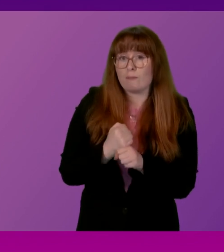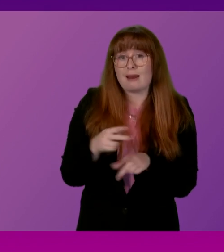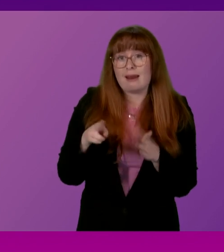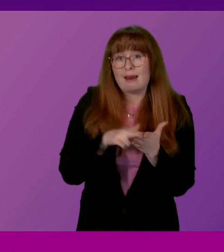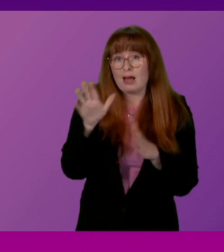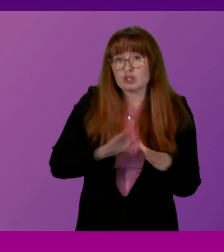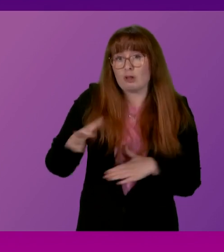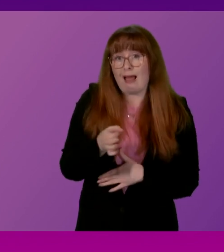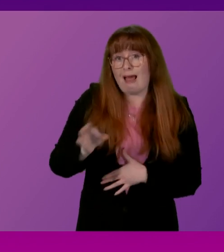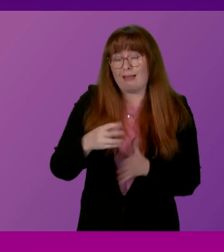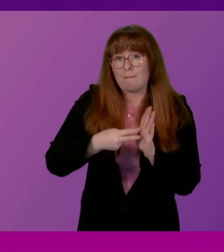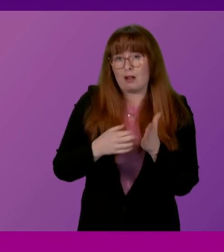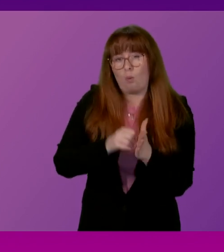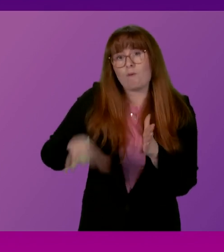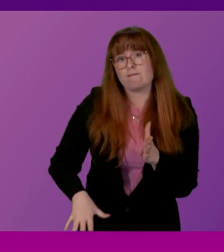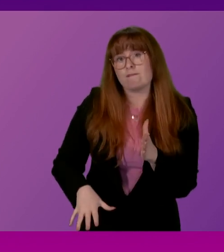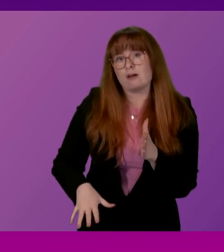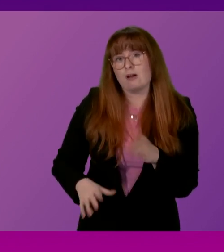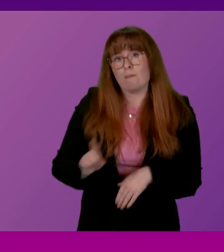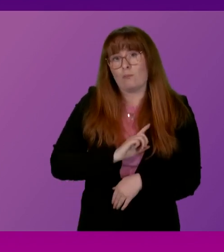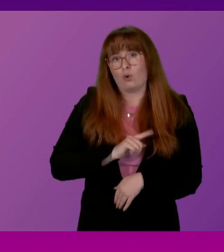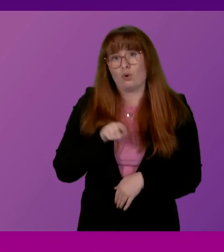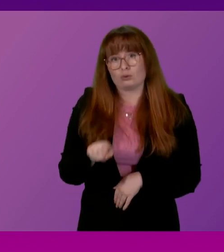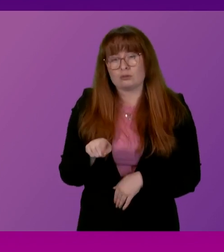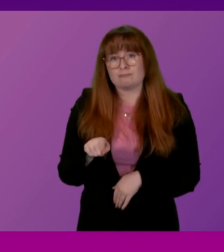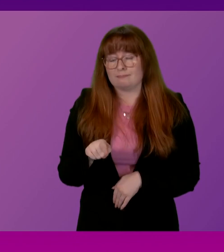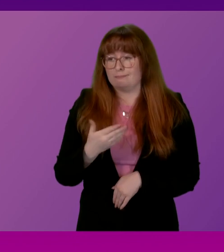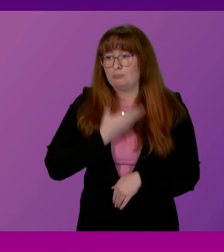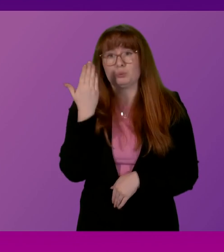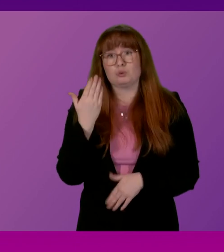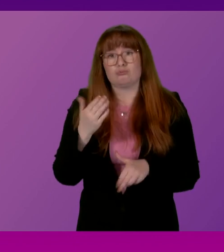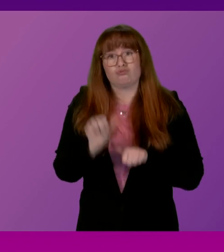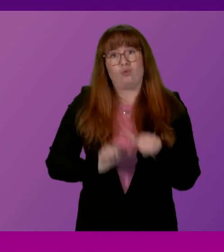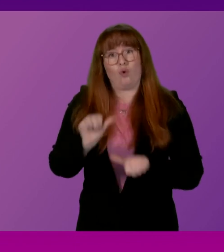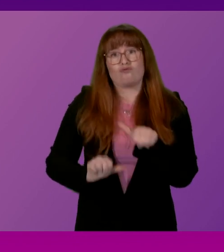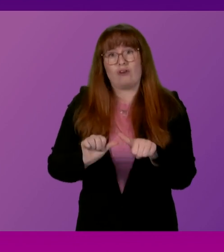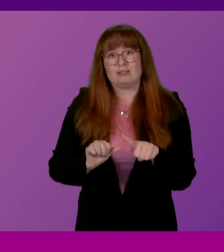to be scrapped after “little or no progress” has been made on its 13 objectives, notably